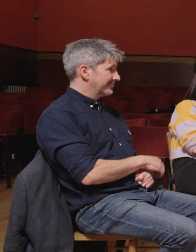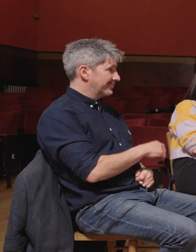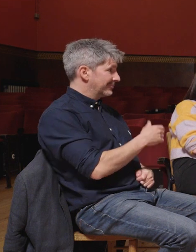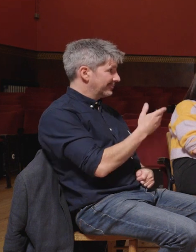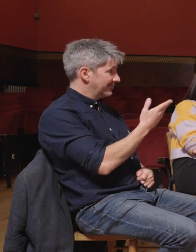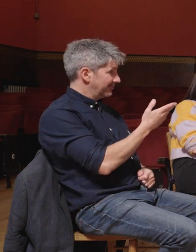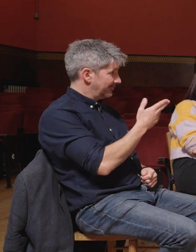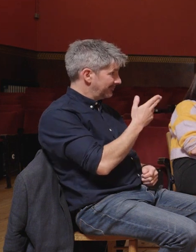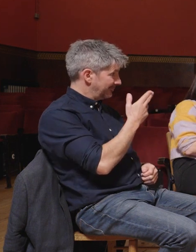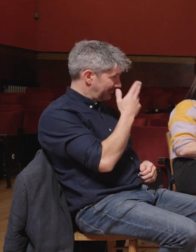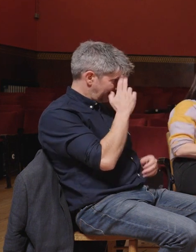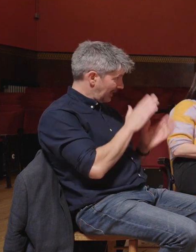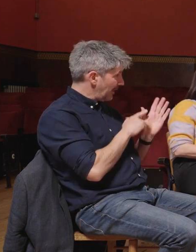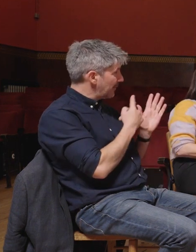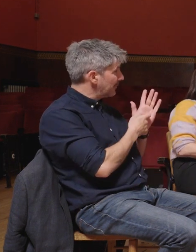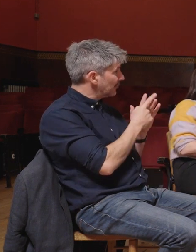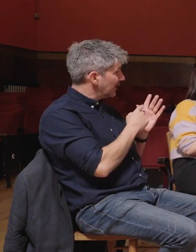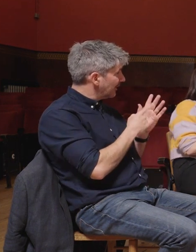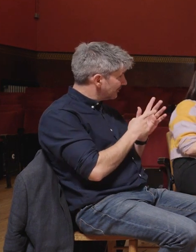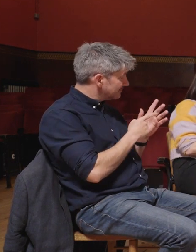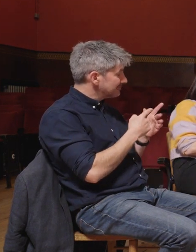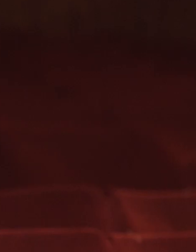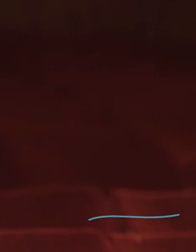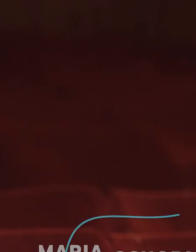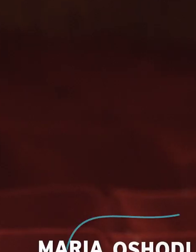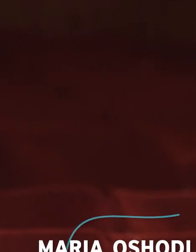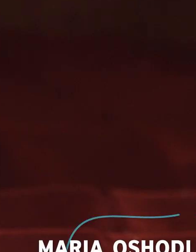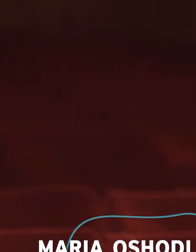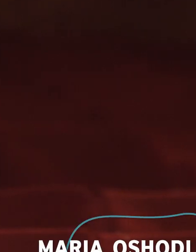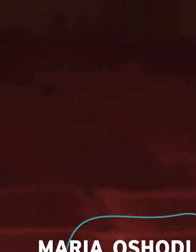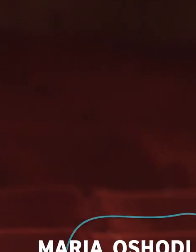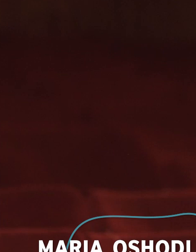Hi, my name is Maria Oshodi and my pronouns are she/her.